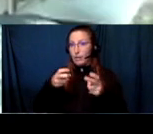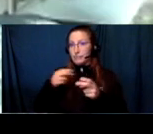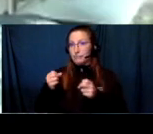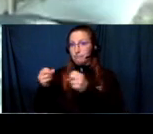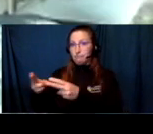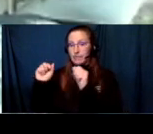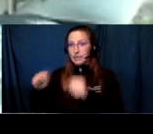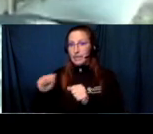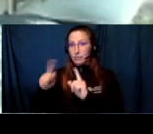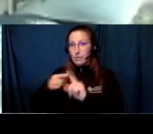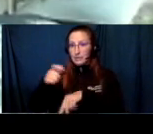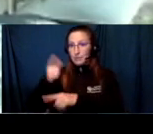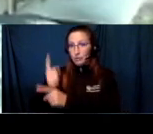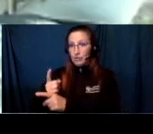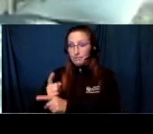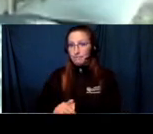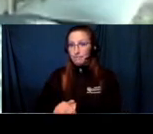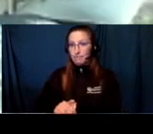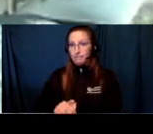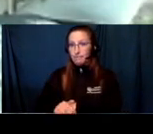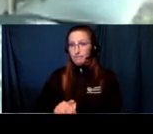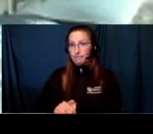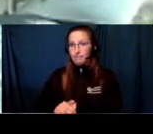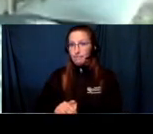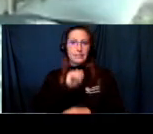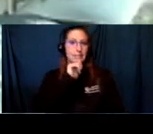the time is right. Elizabeth: It is not.